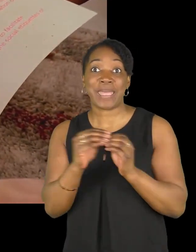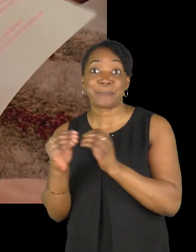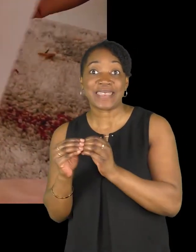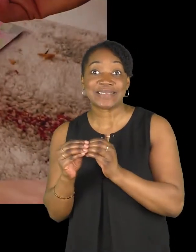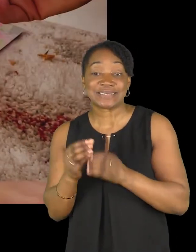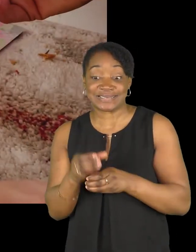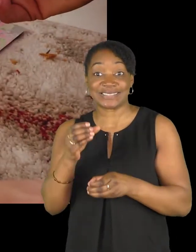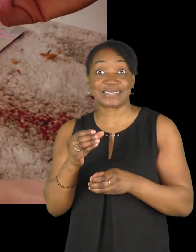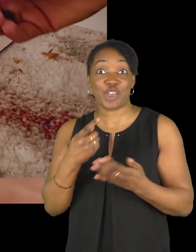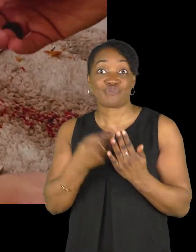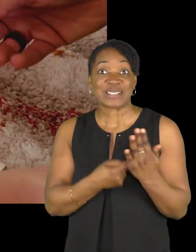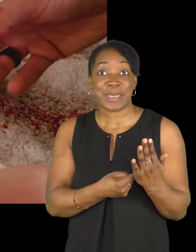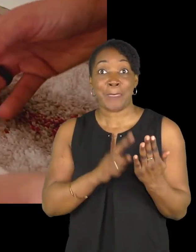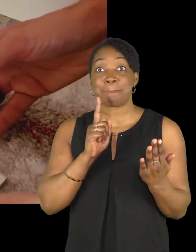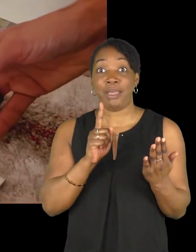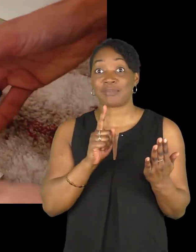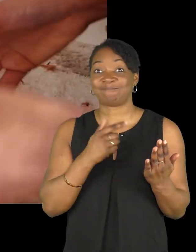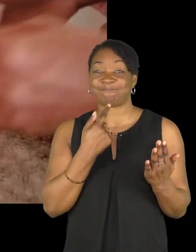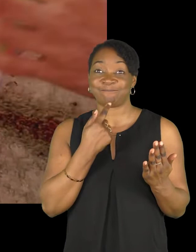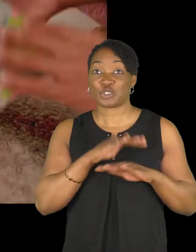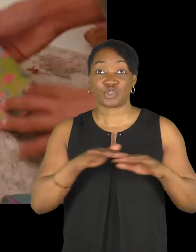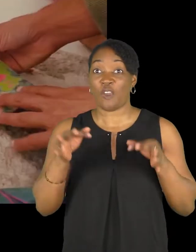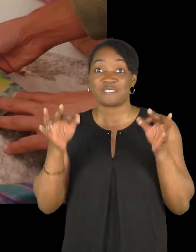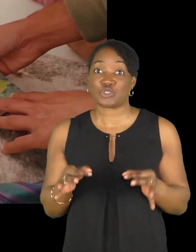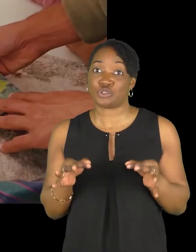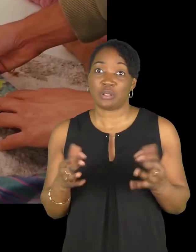that I made, and I'm sure many people do but it's not considered this official recipe right?